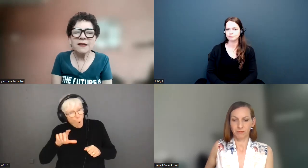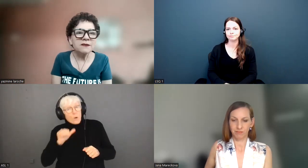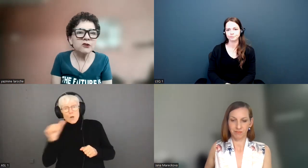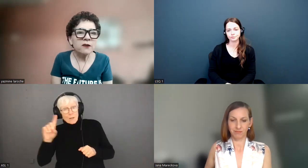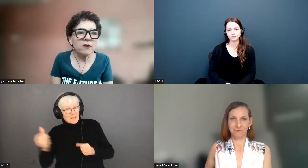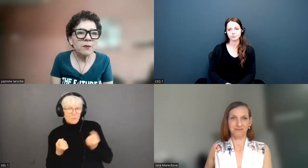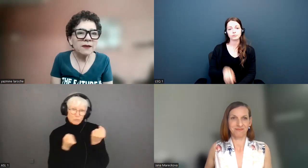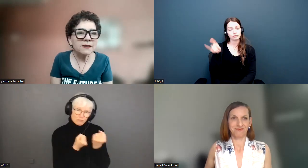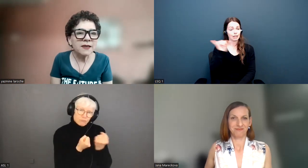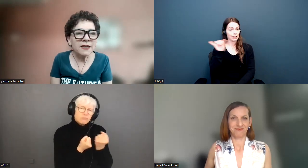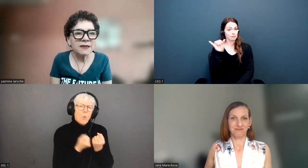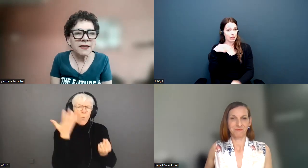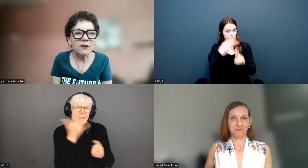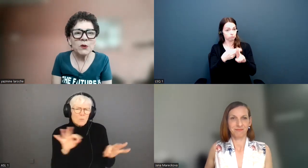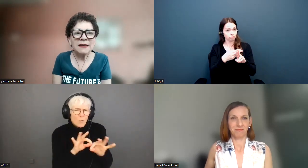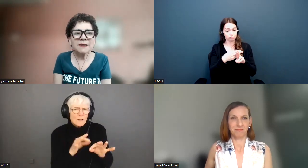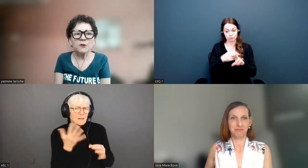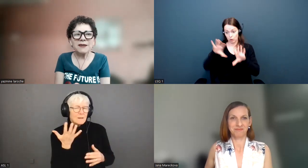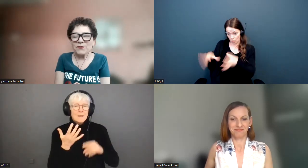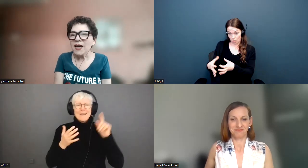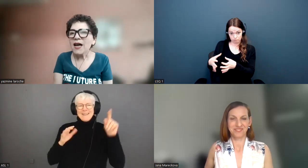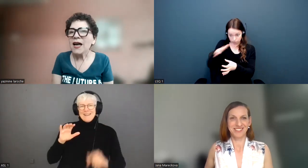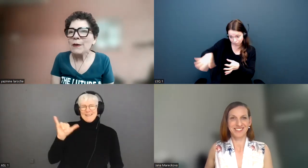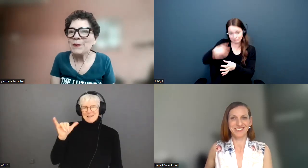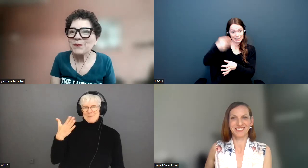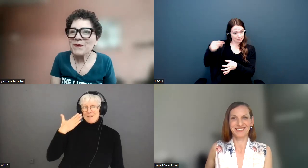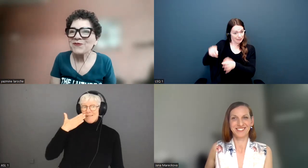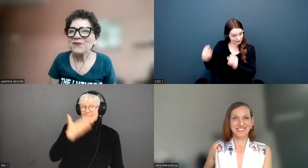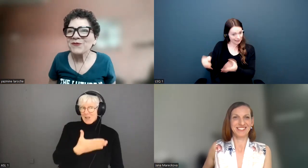and check your email because I think I sent you one last week yes I owe you an answer